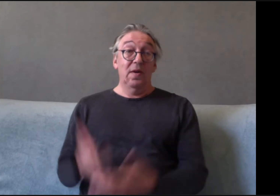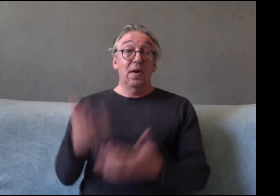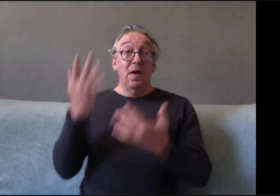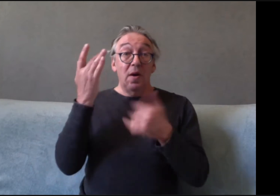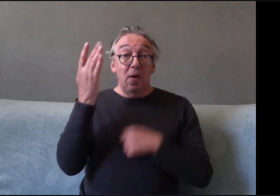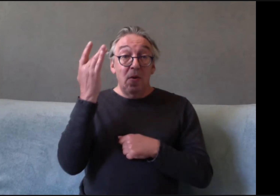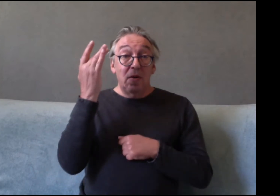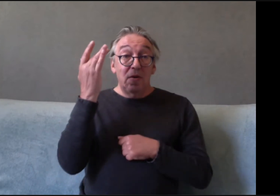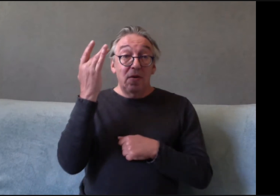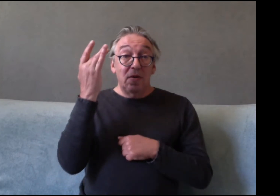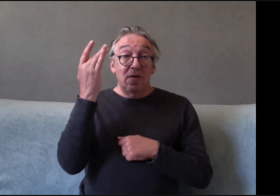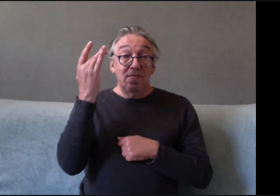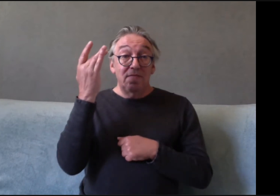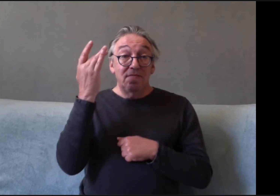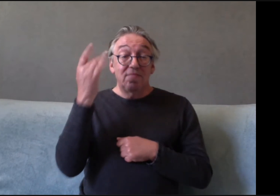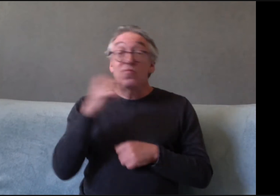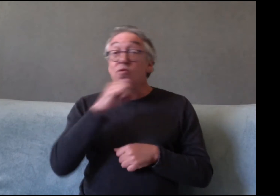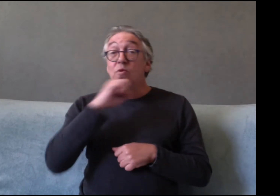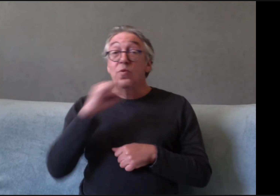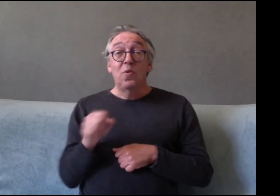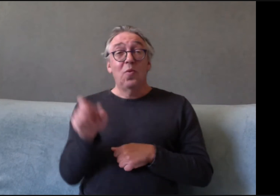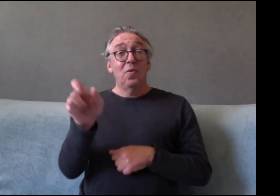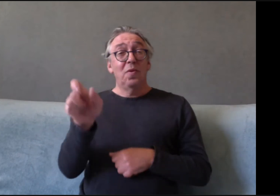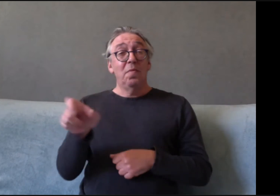it's practically not applied until today,